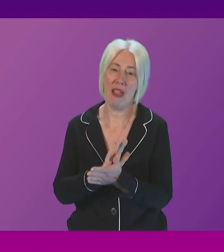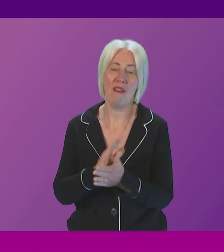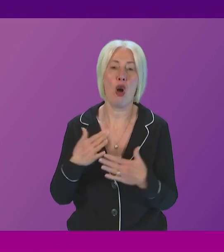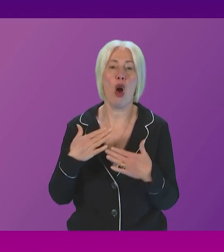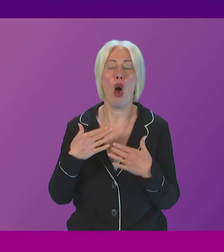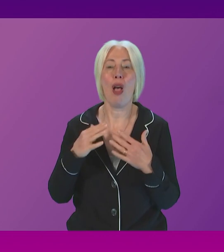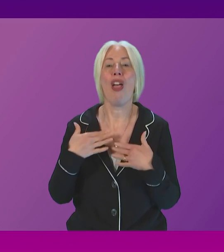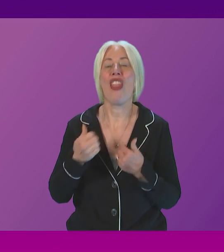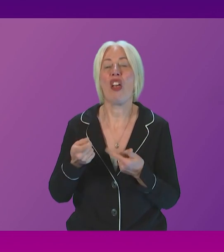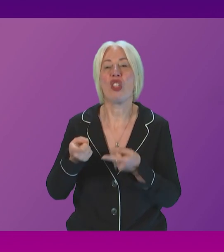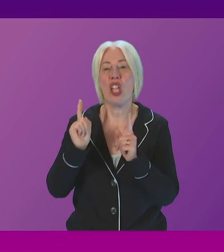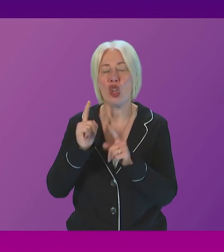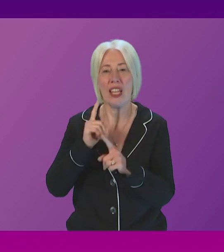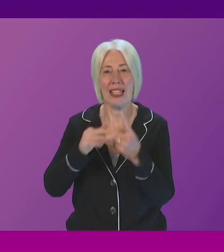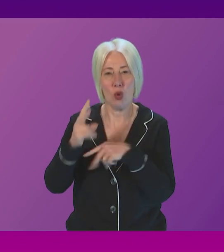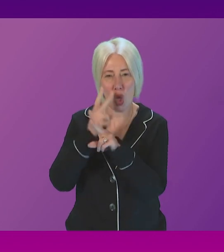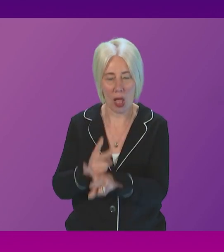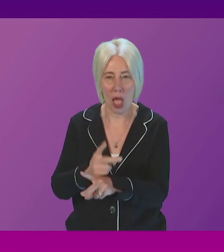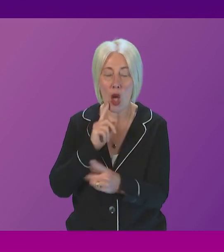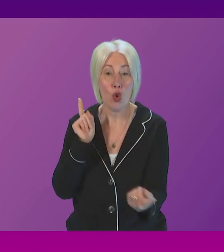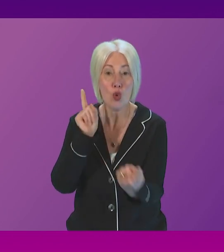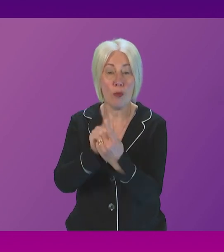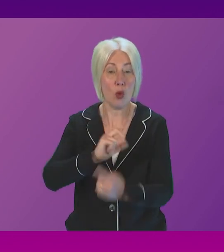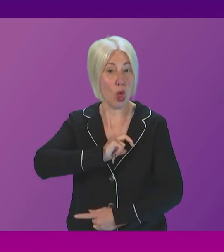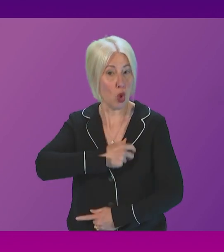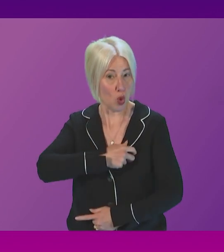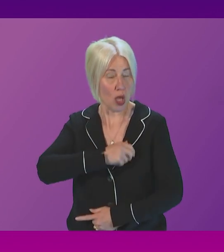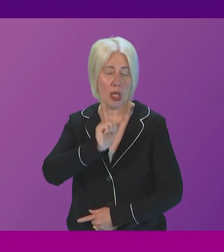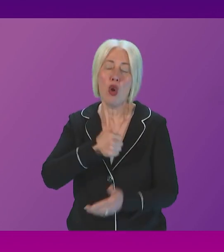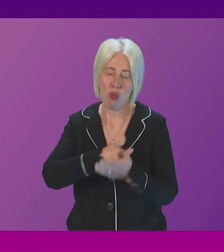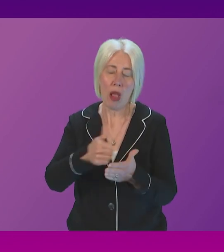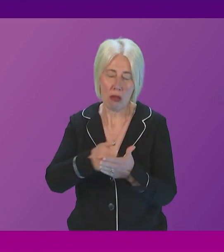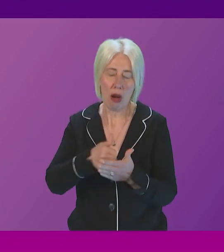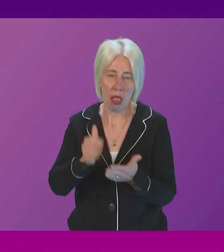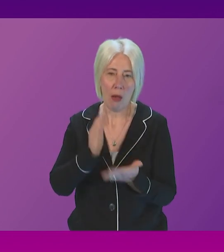and Social Care to meet the trade unions, as he regularly does, and particularly the GMB